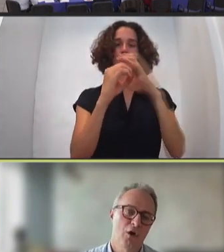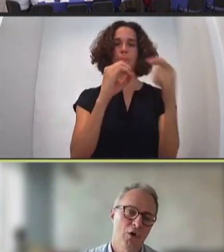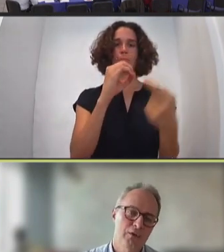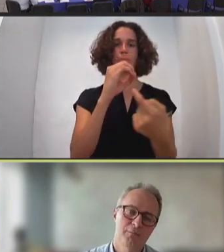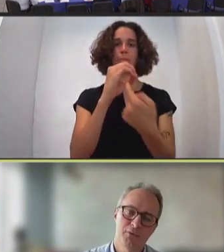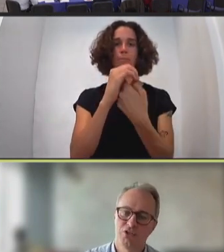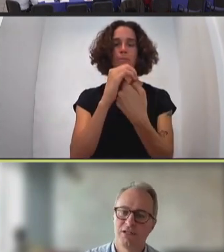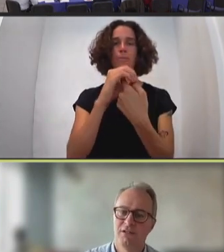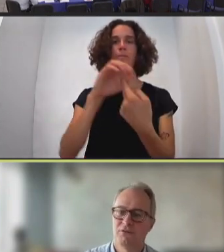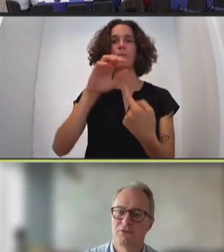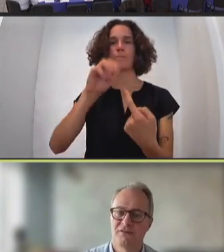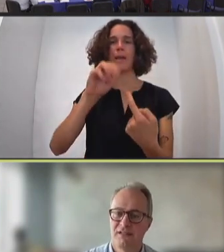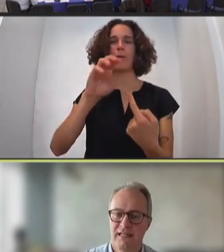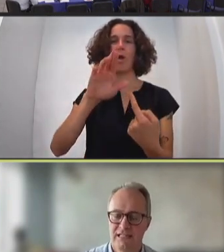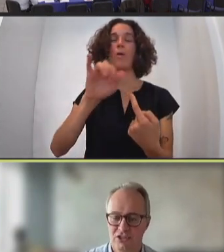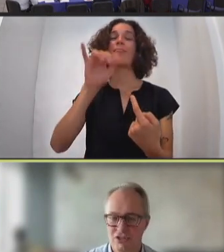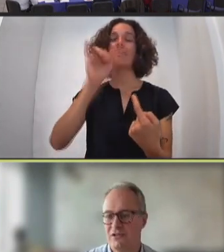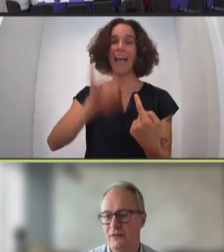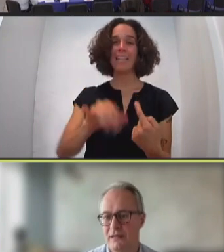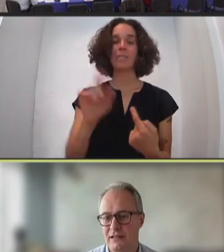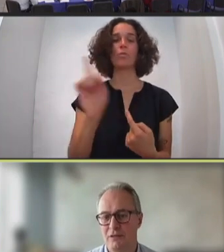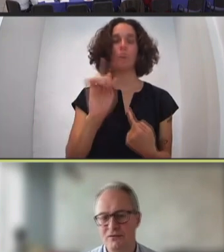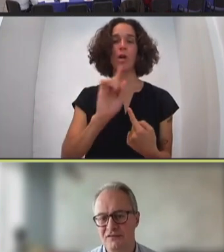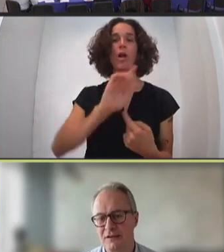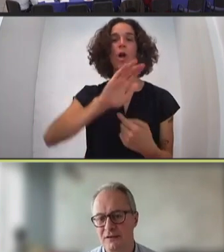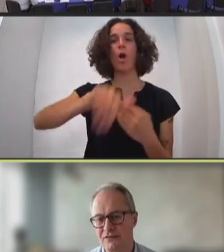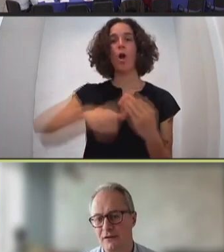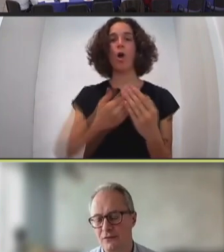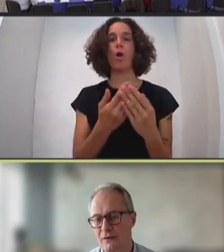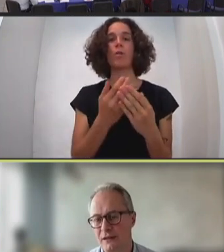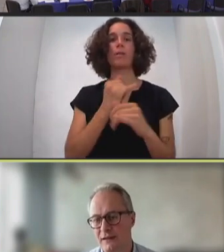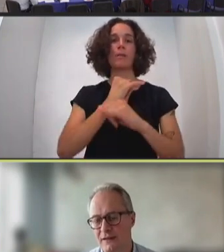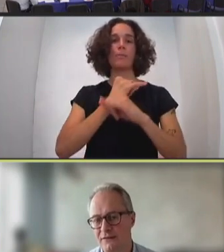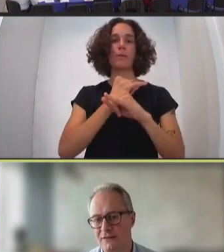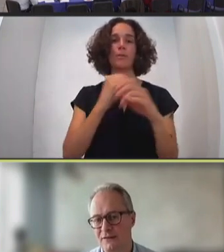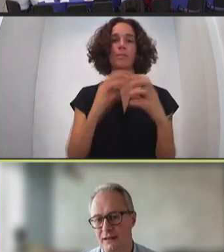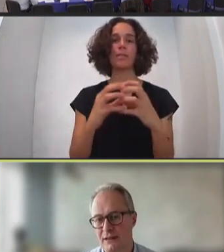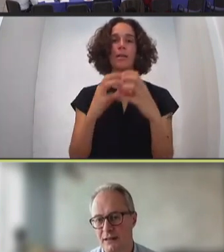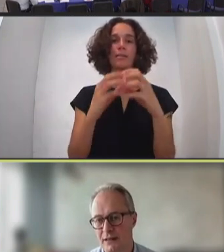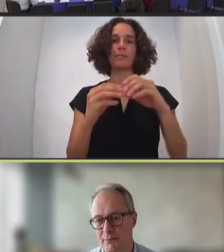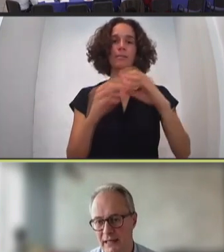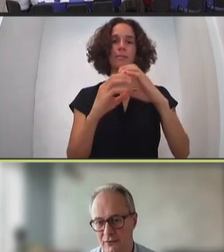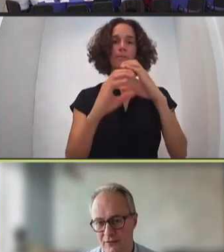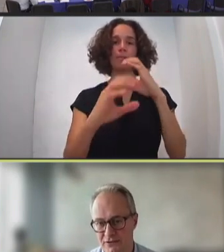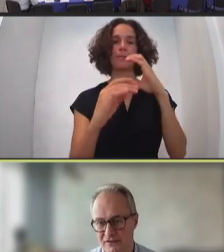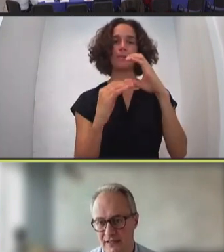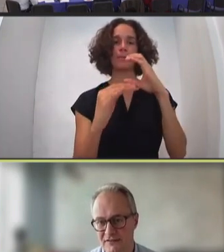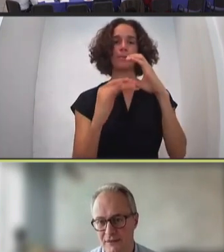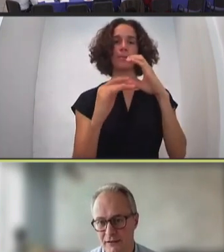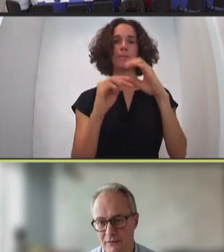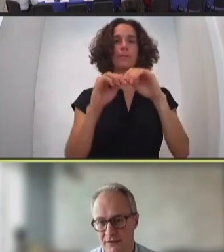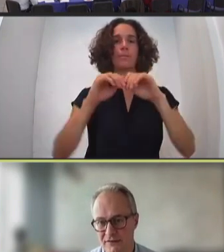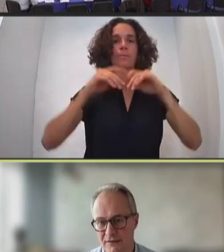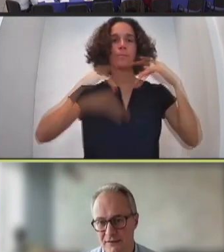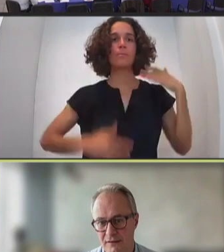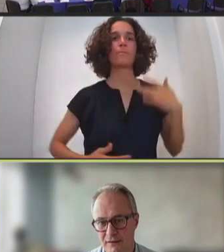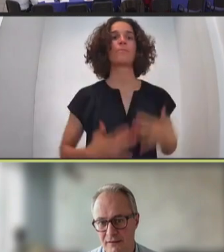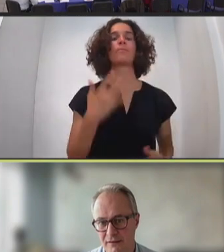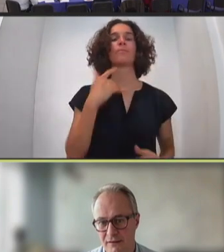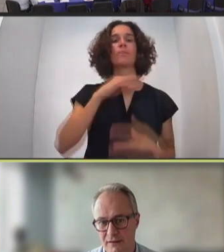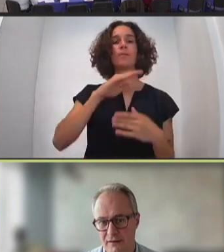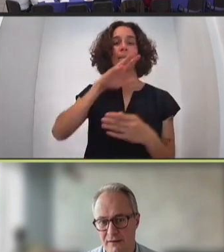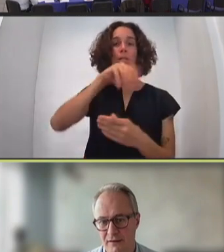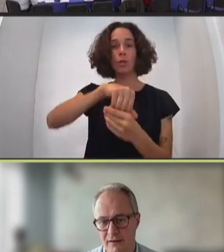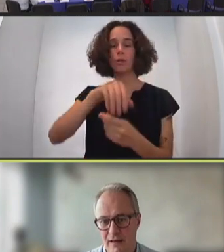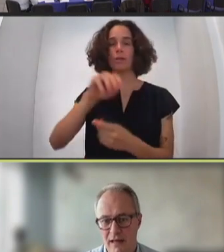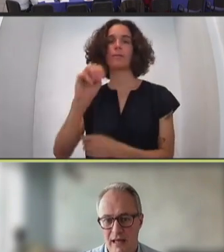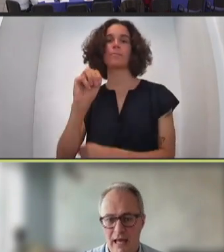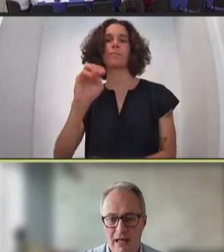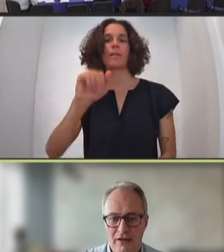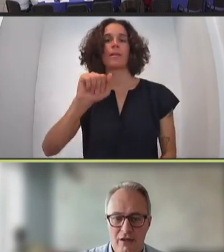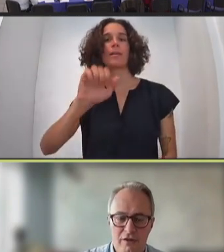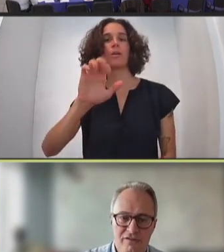all the progenitors that generate immune cells, including these macrophages. Next slide, please.